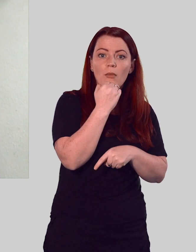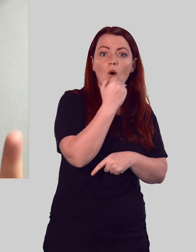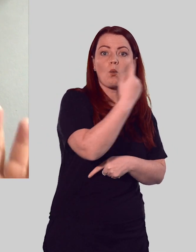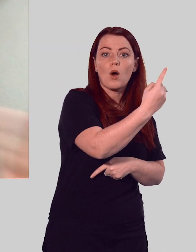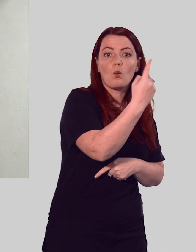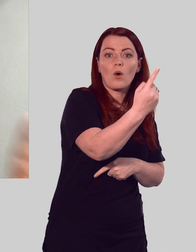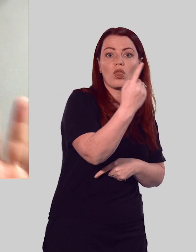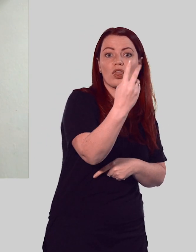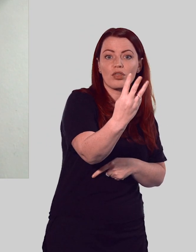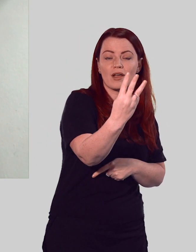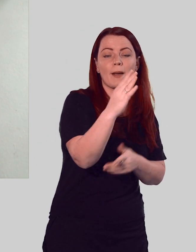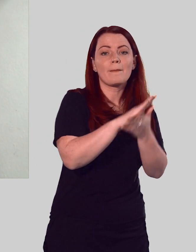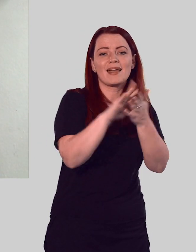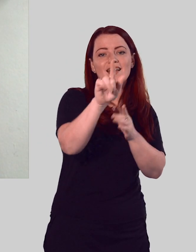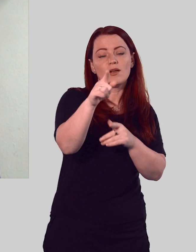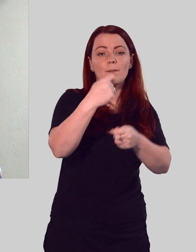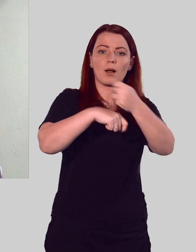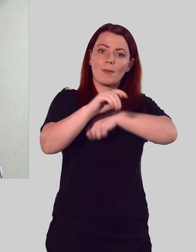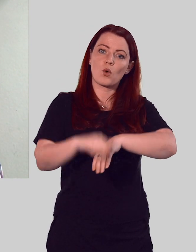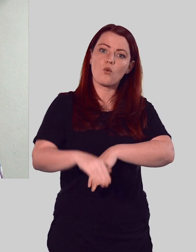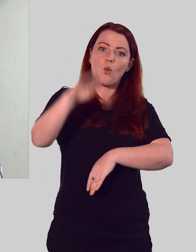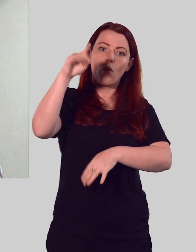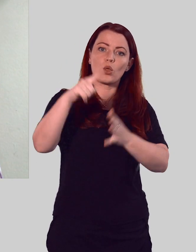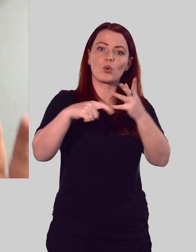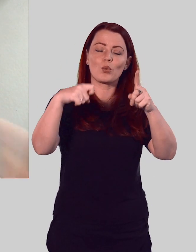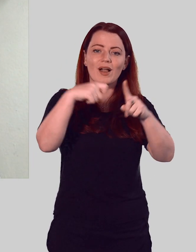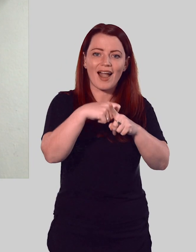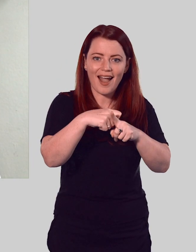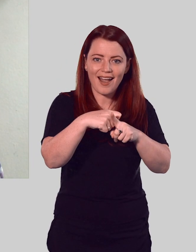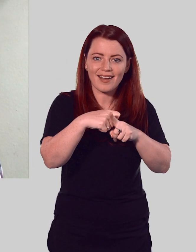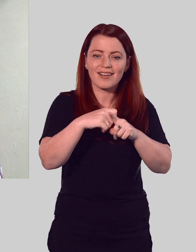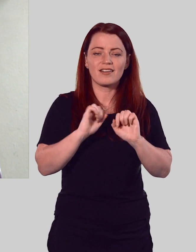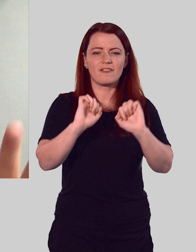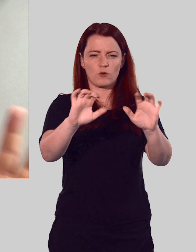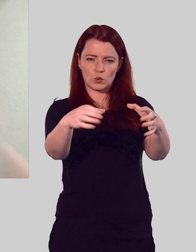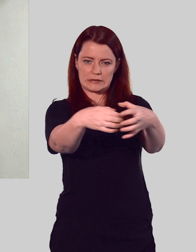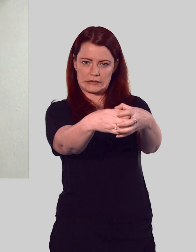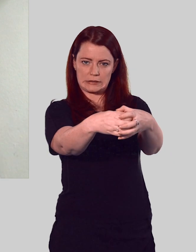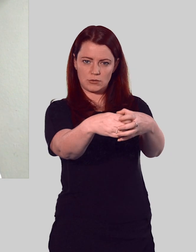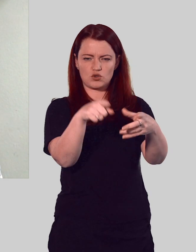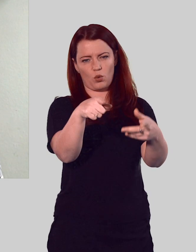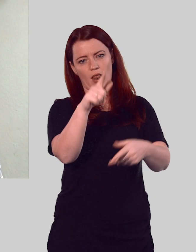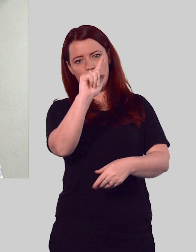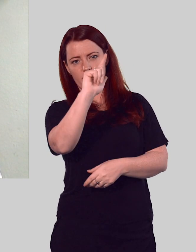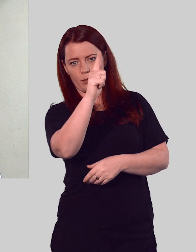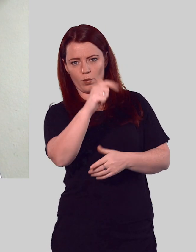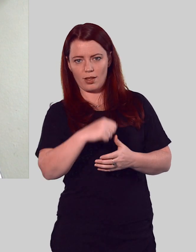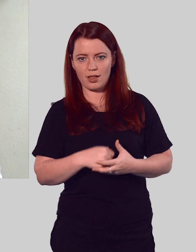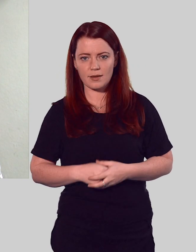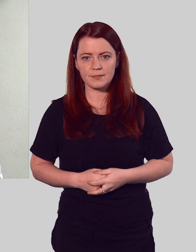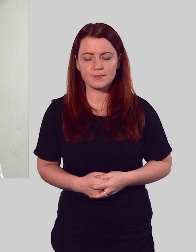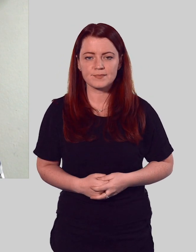you're the north of the UK, for your team as it were. You're in Liverpool after all.